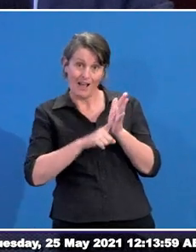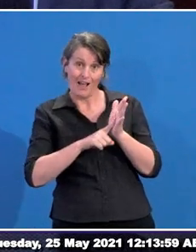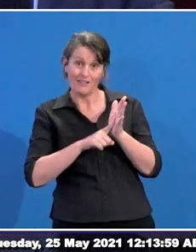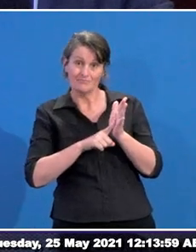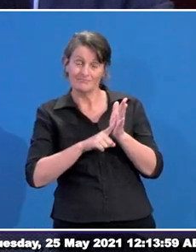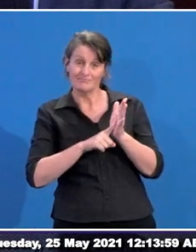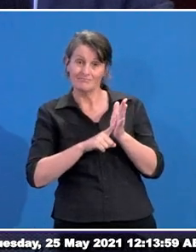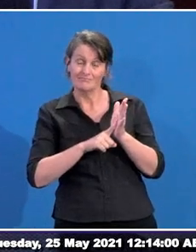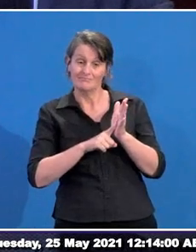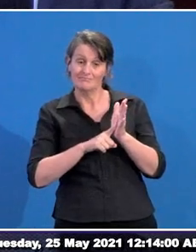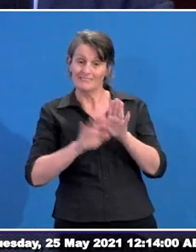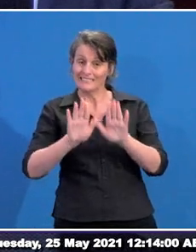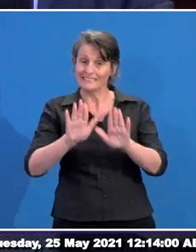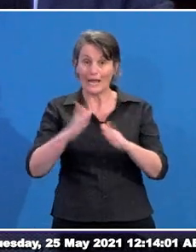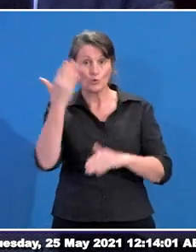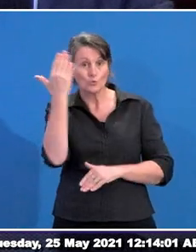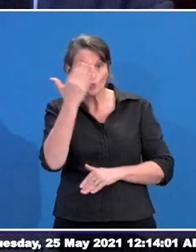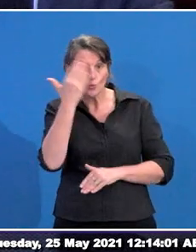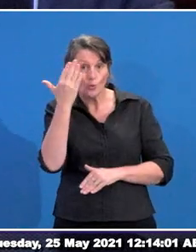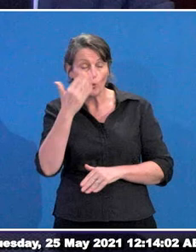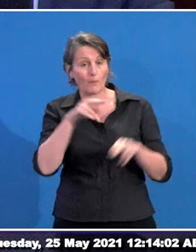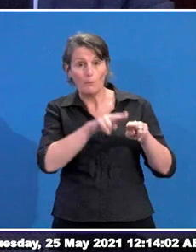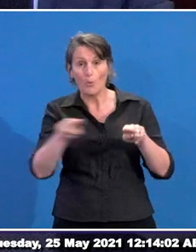from Monday to Friday, but he came home on the weekends.